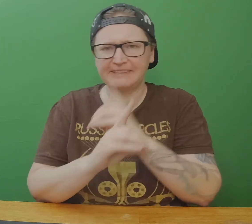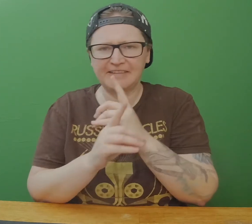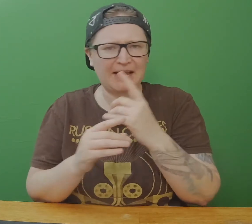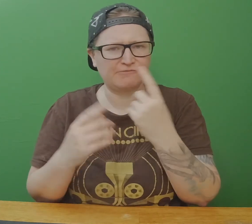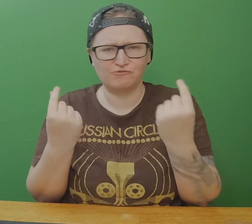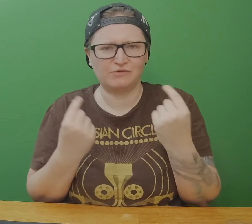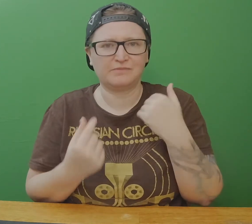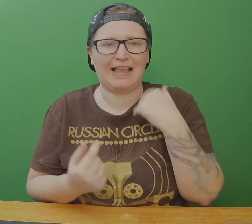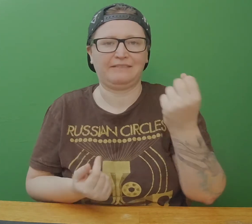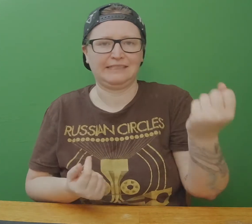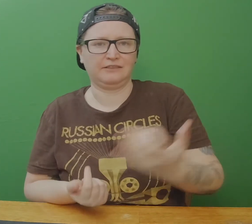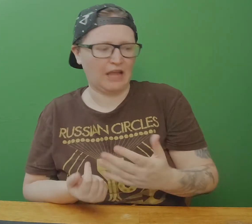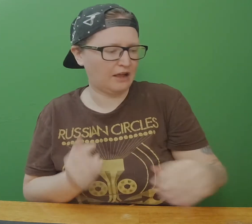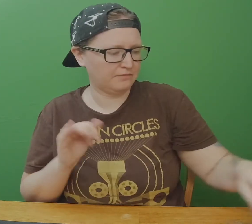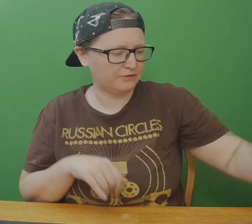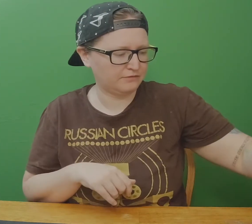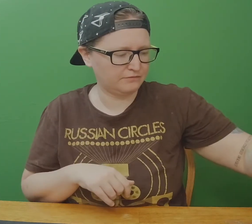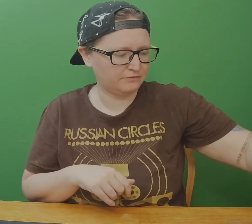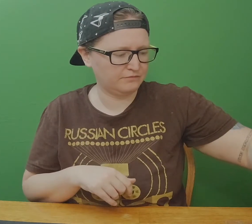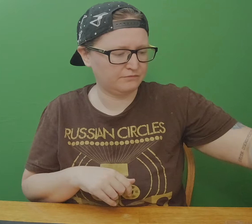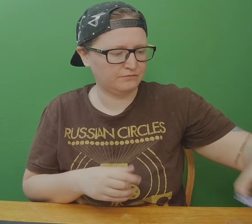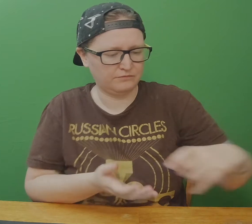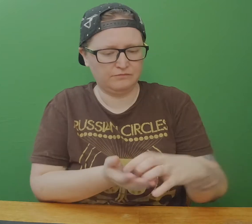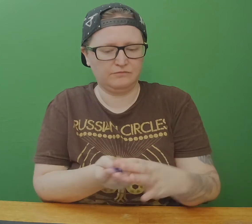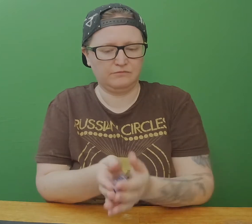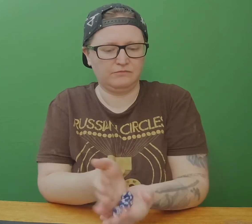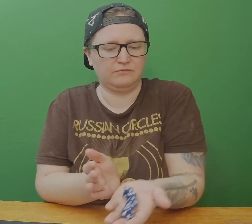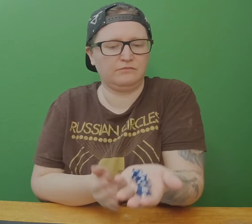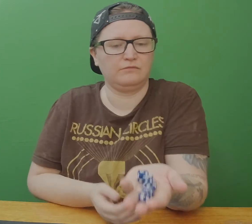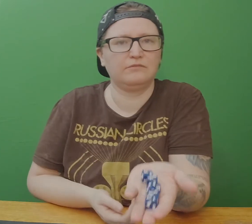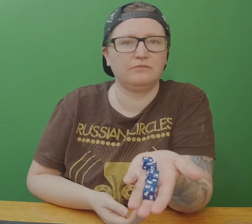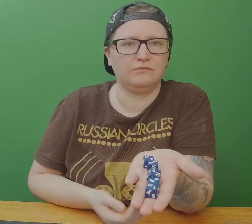is you know you have attack you have defense so how you base that is on your dice like